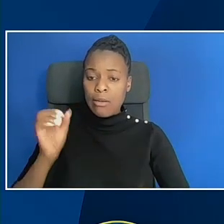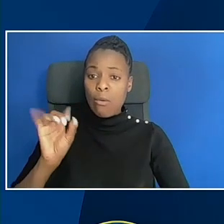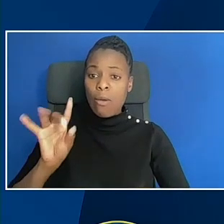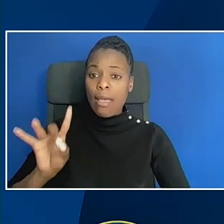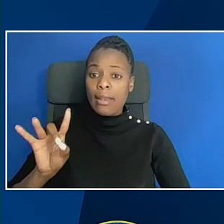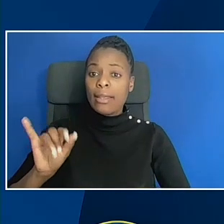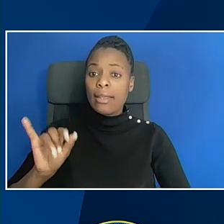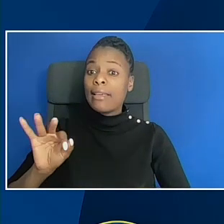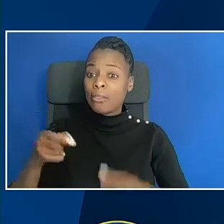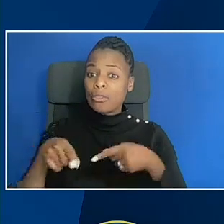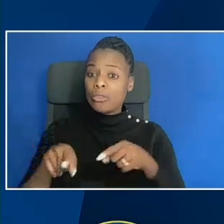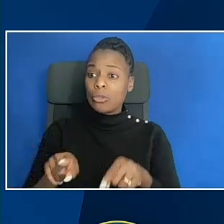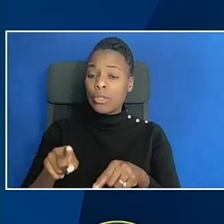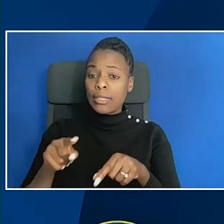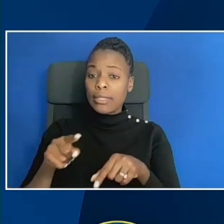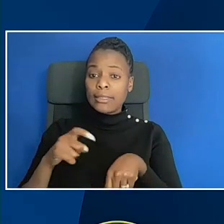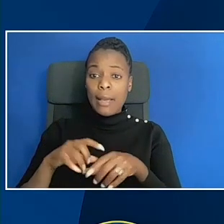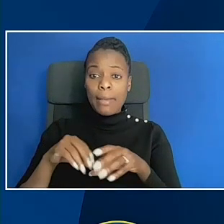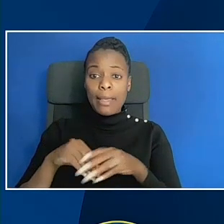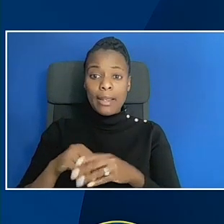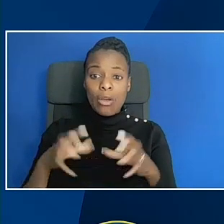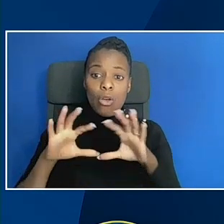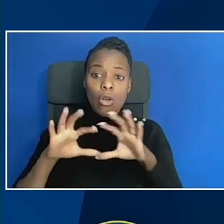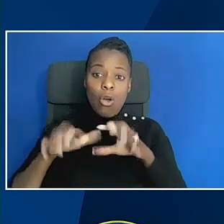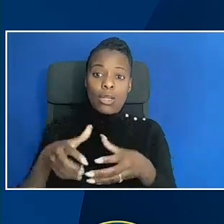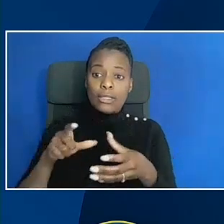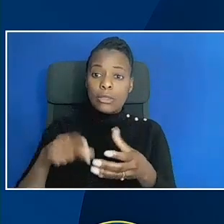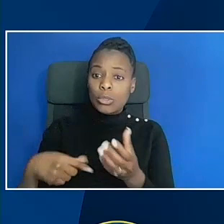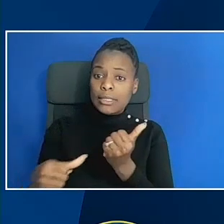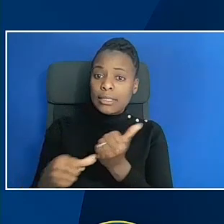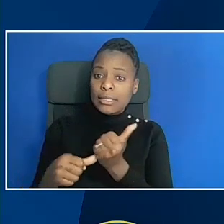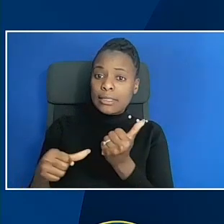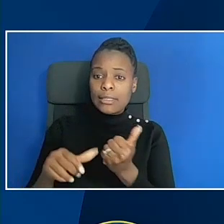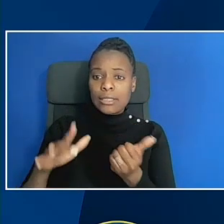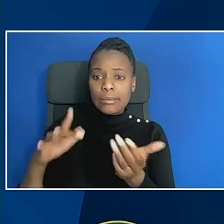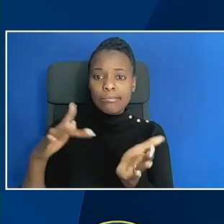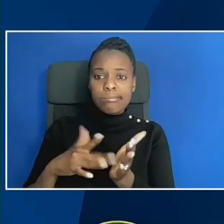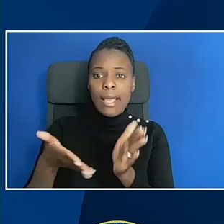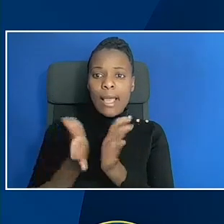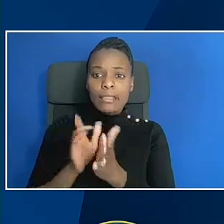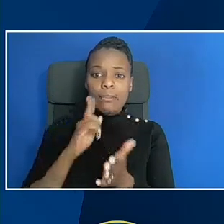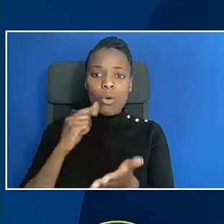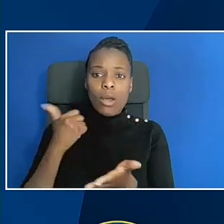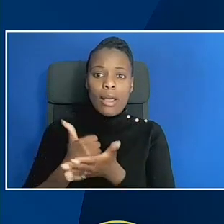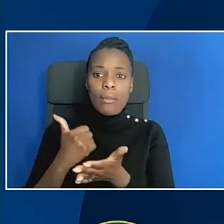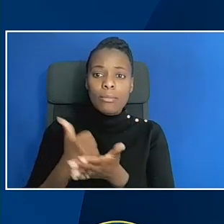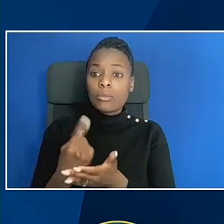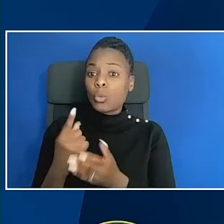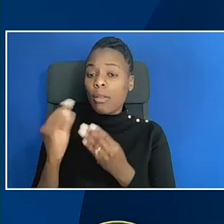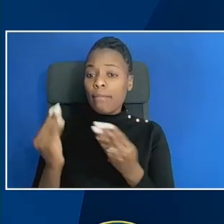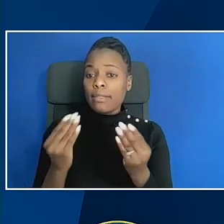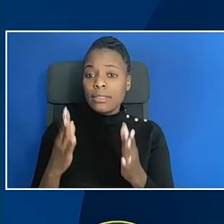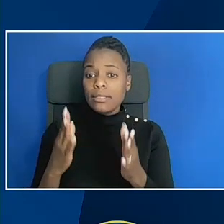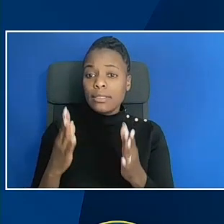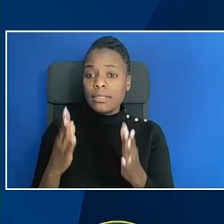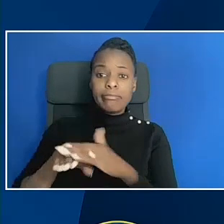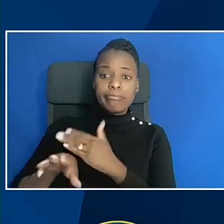assistance, please hit the ask for help button and one of the facilitators will come in. Alright? Thank you.